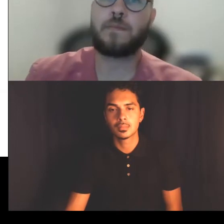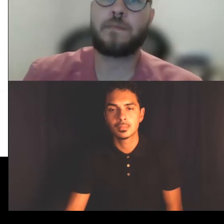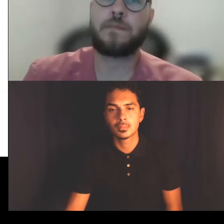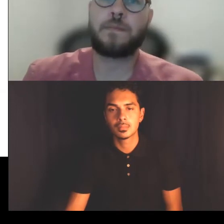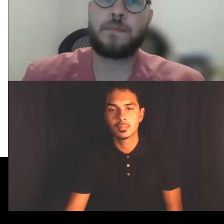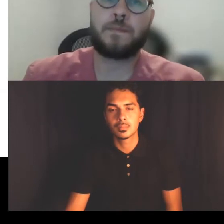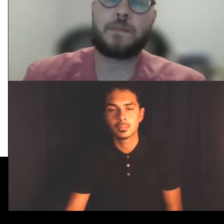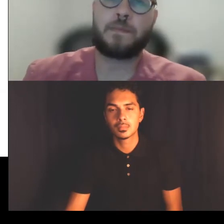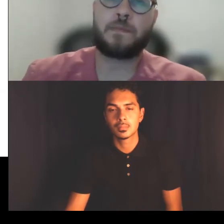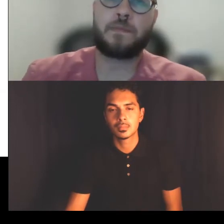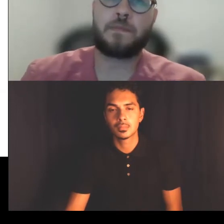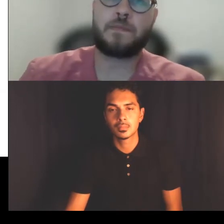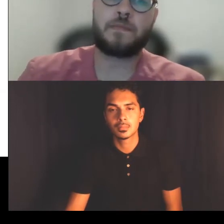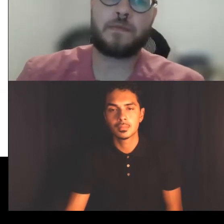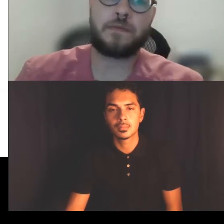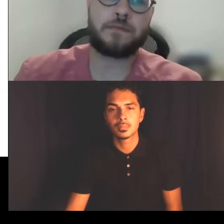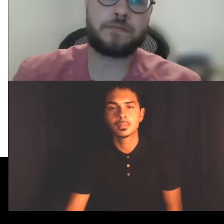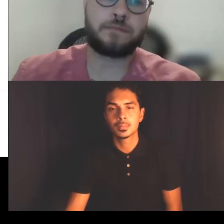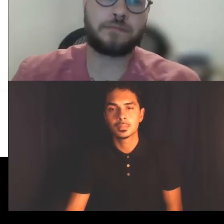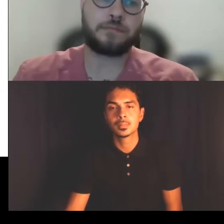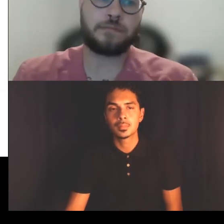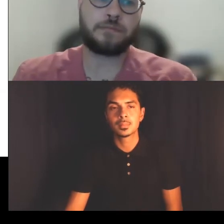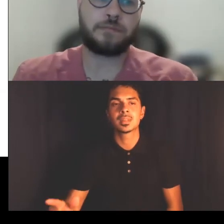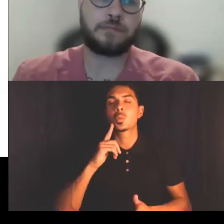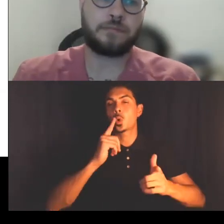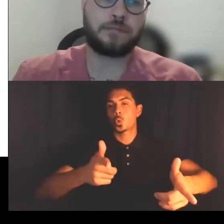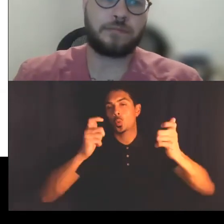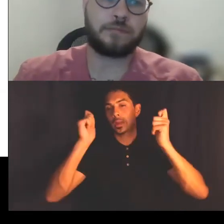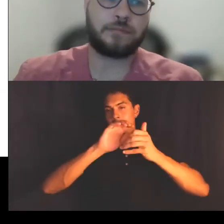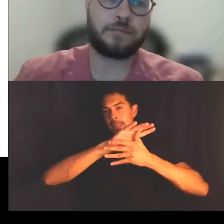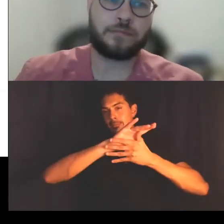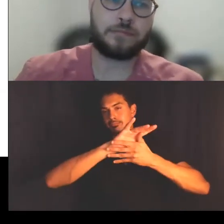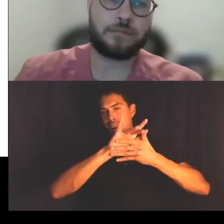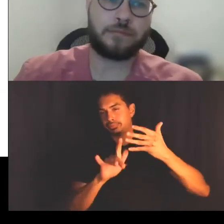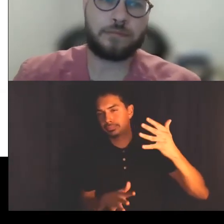Agency, if you work at an agency, definitely